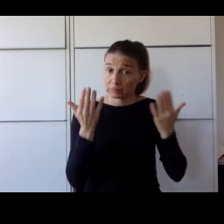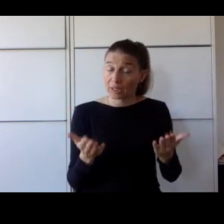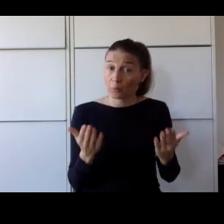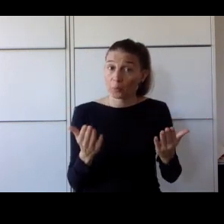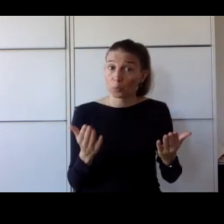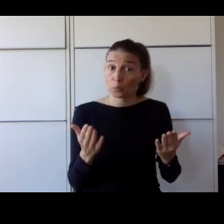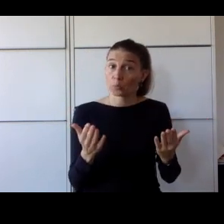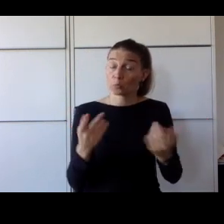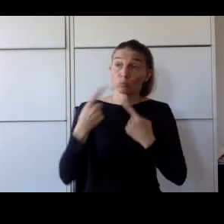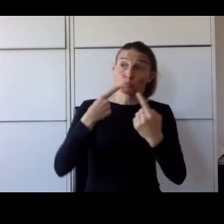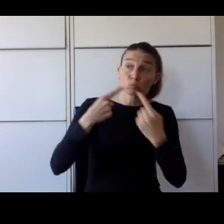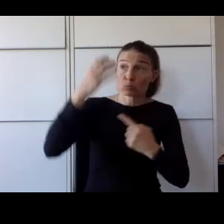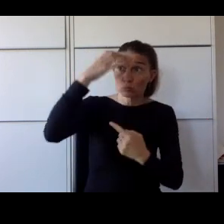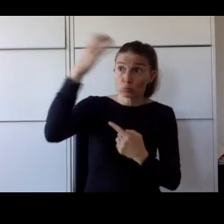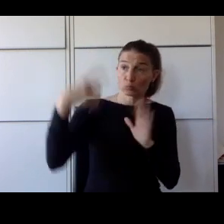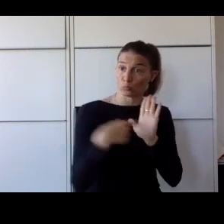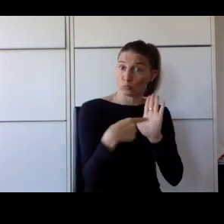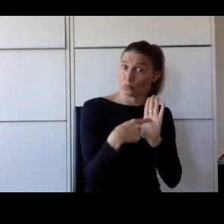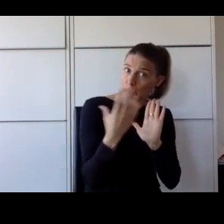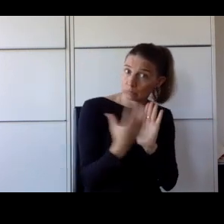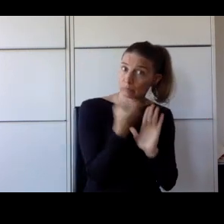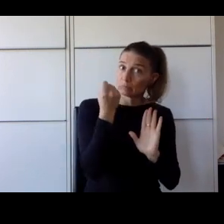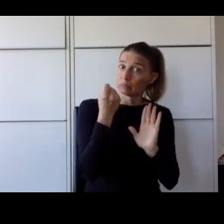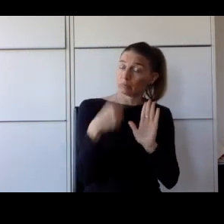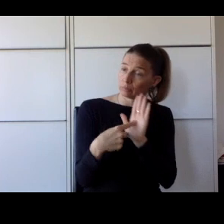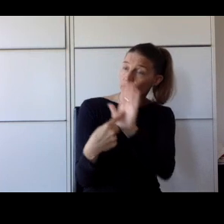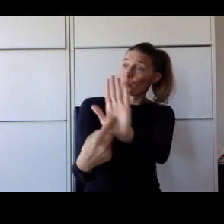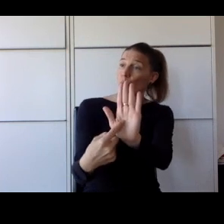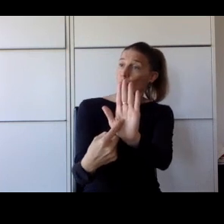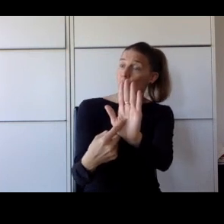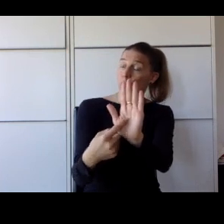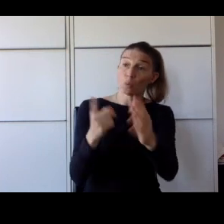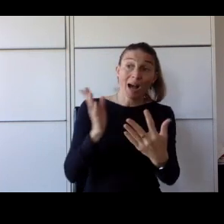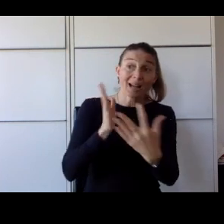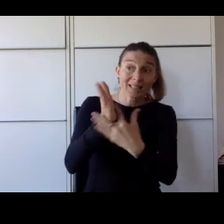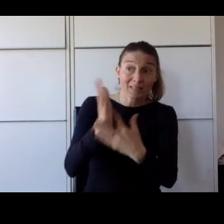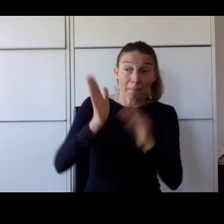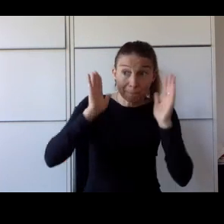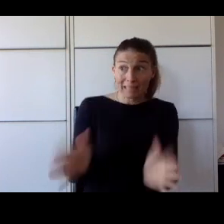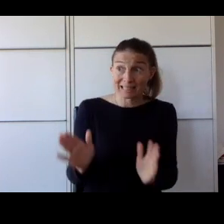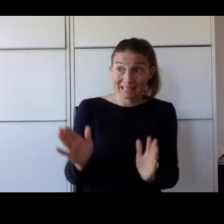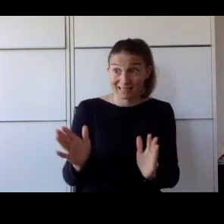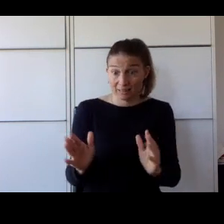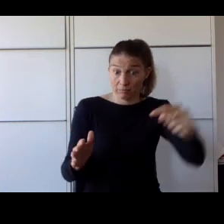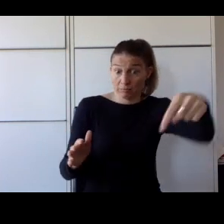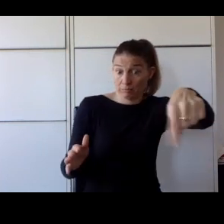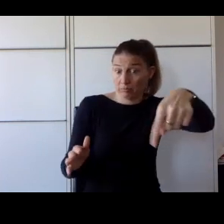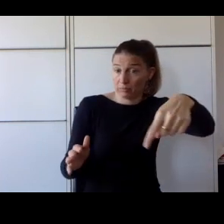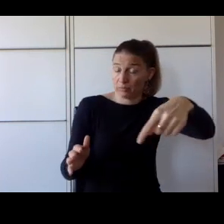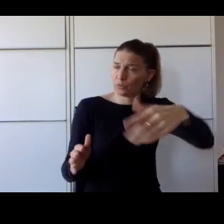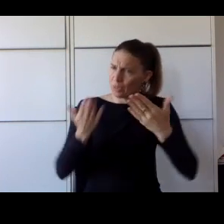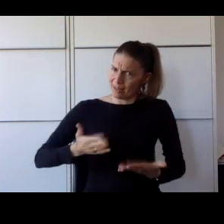with your national Governments that accessibility requirements and not for the availability or affordability measures,